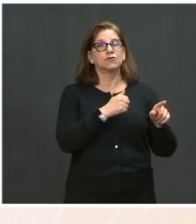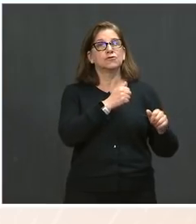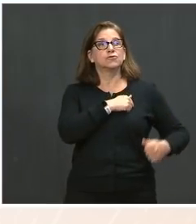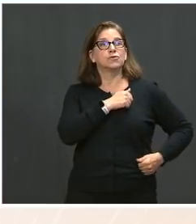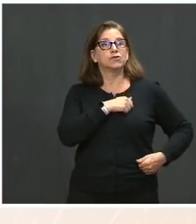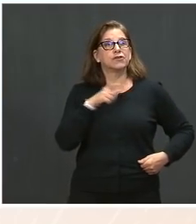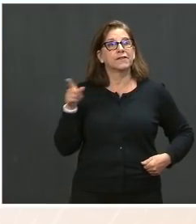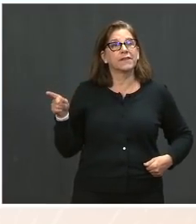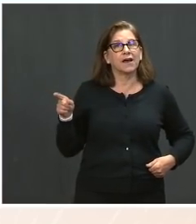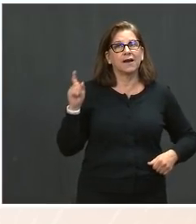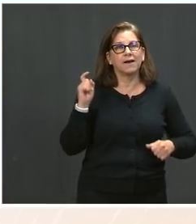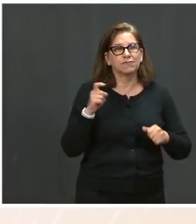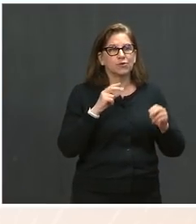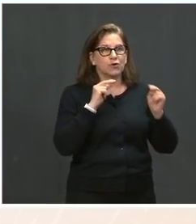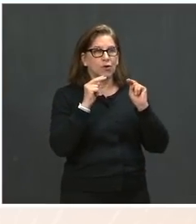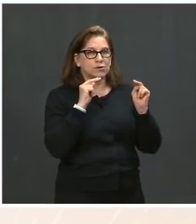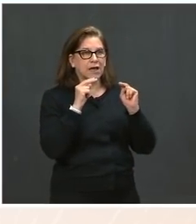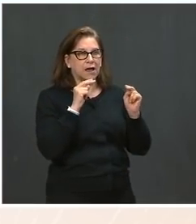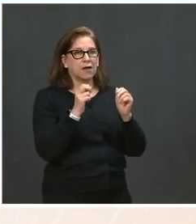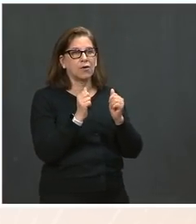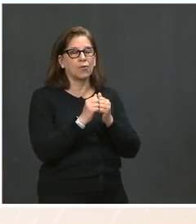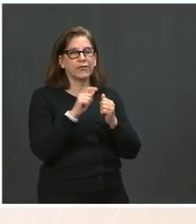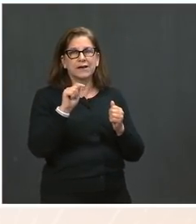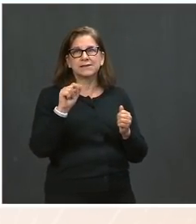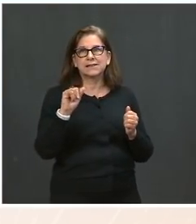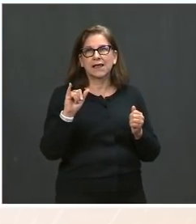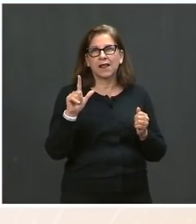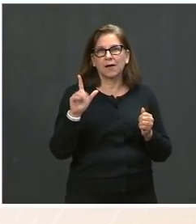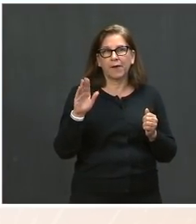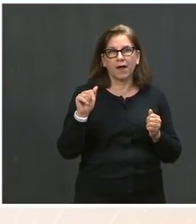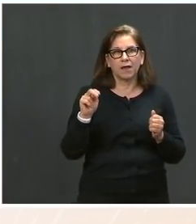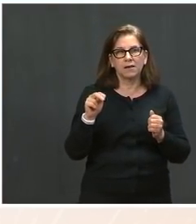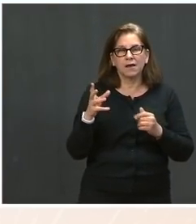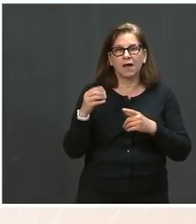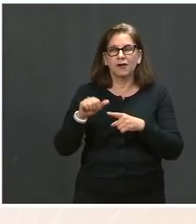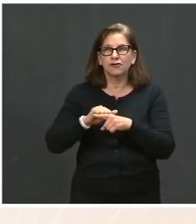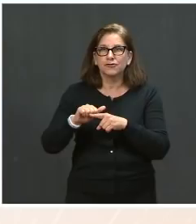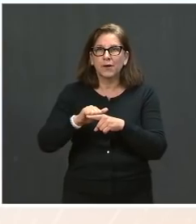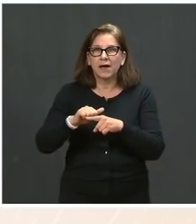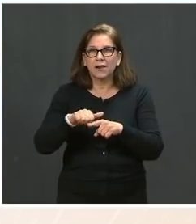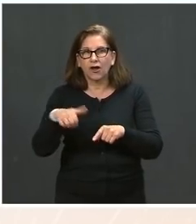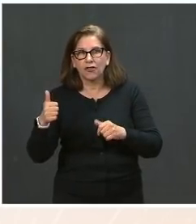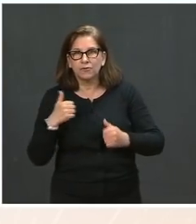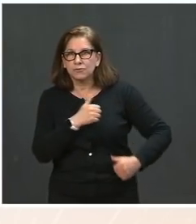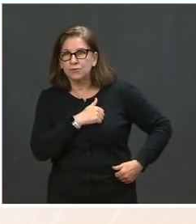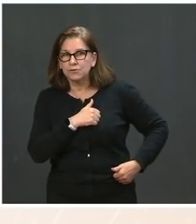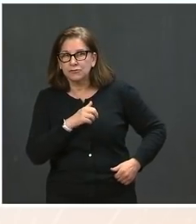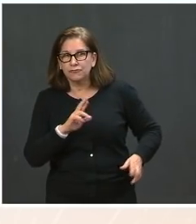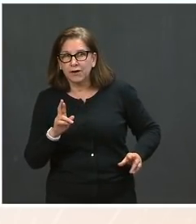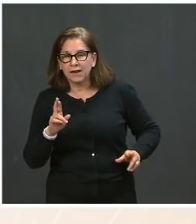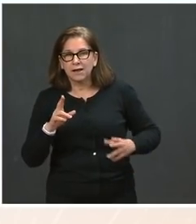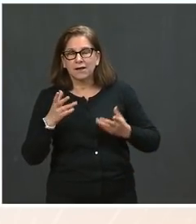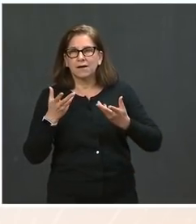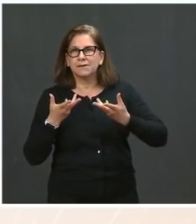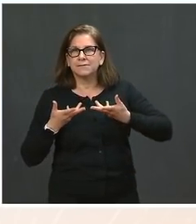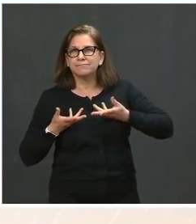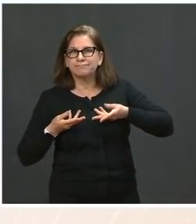that have been underway for the last several weeks. But he will -- you will certainly hear from him. And once you do, we can absolutely have a conversation